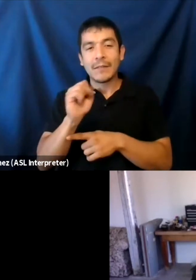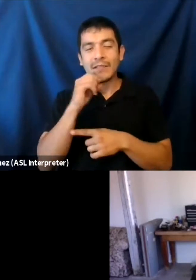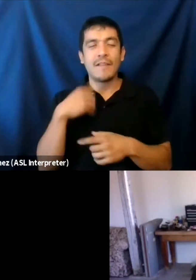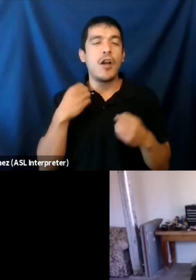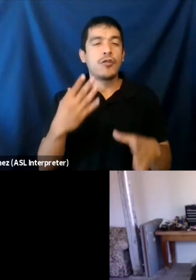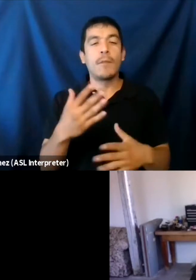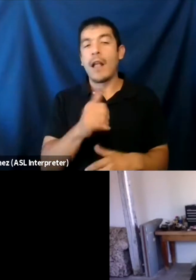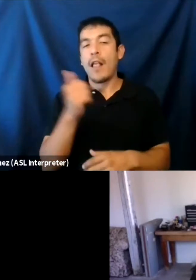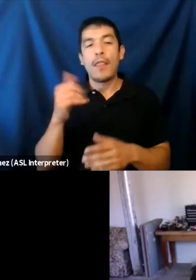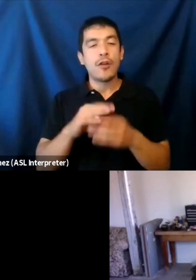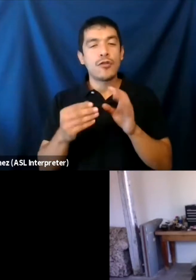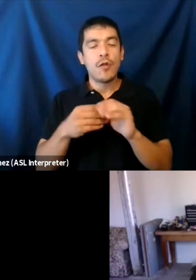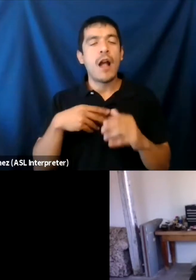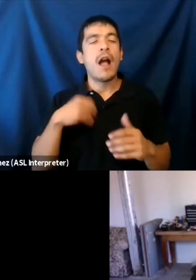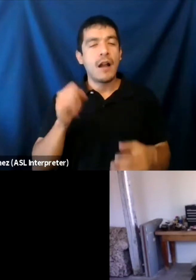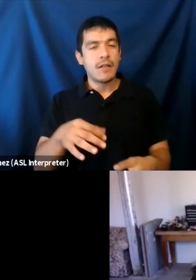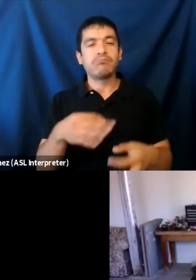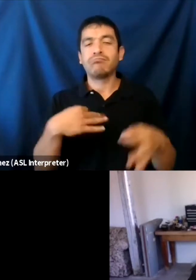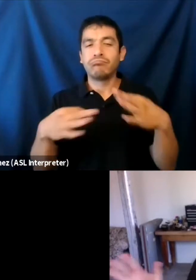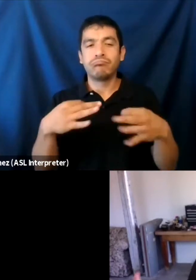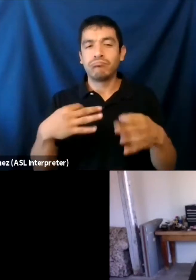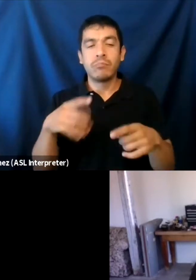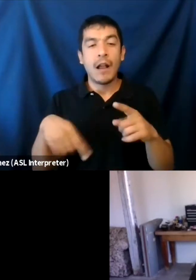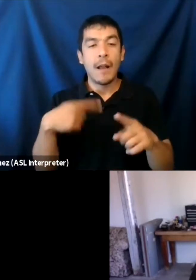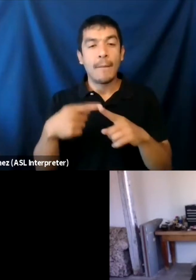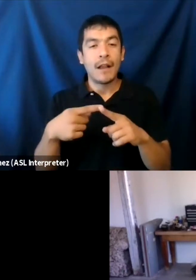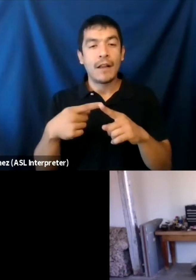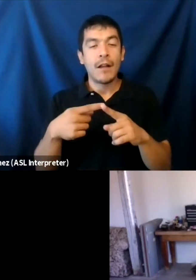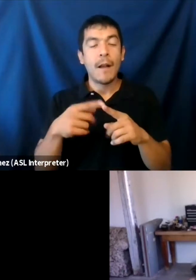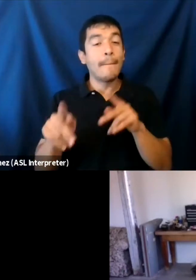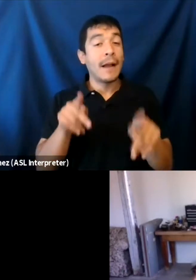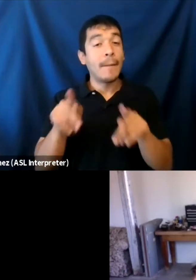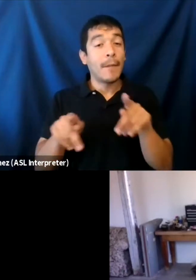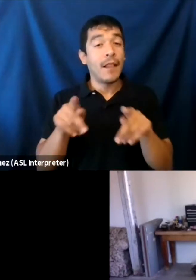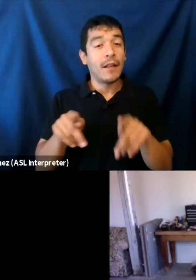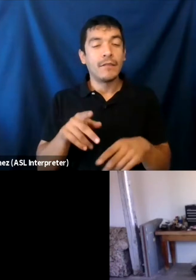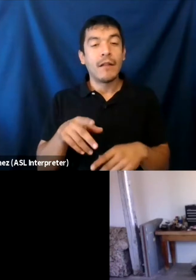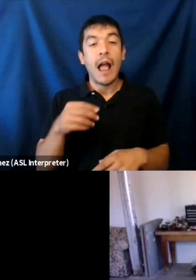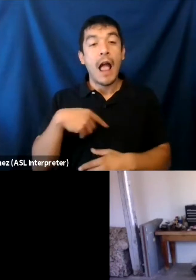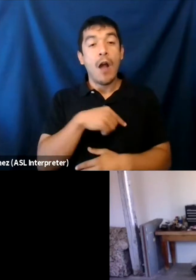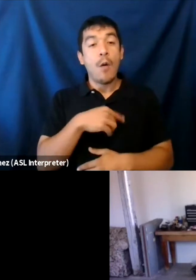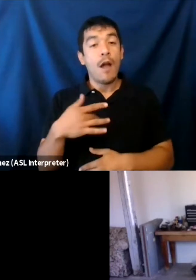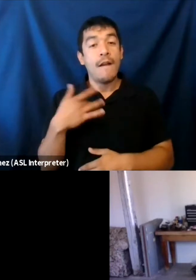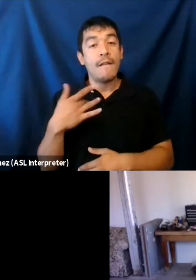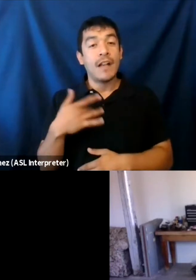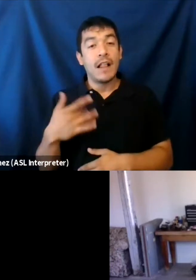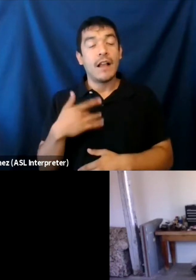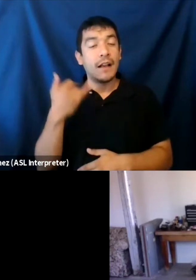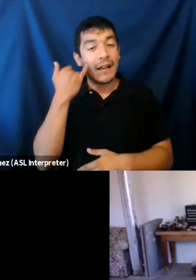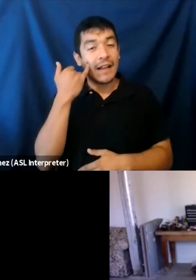that can be told about people. And we felt as if in our position